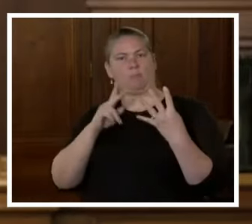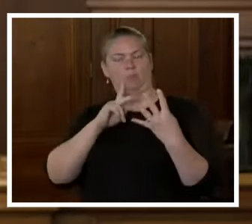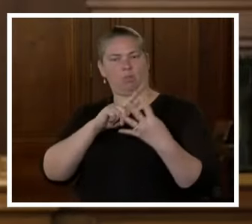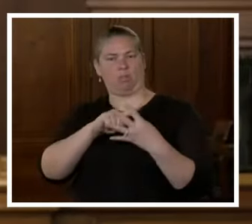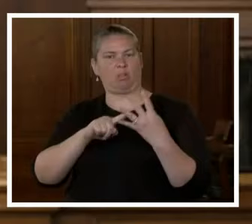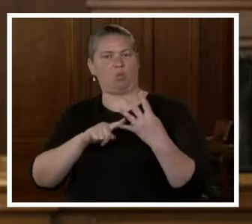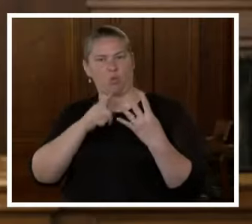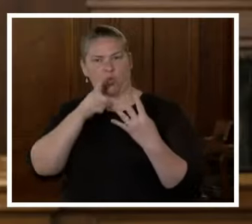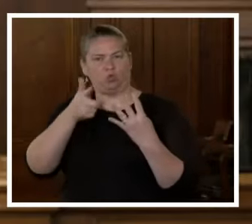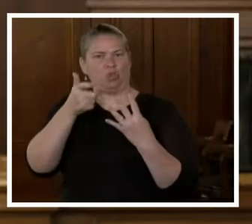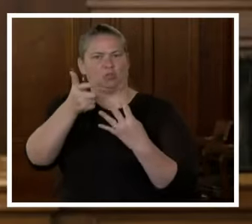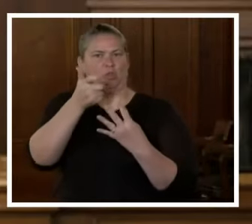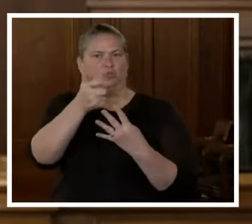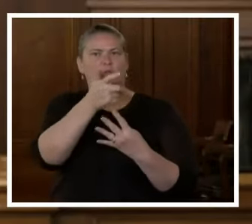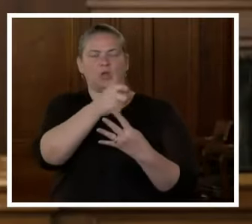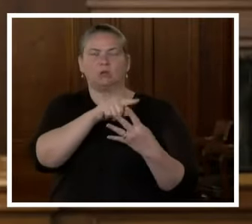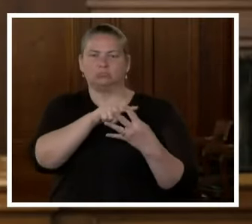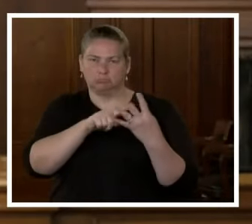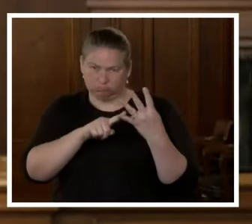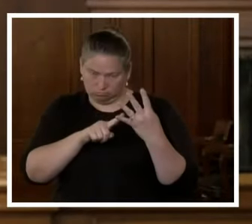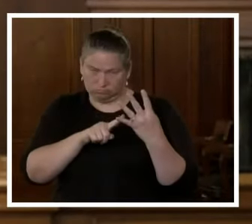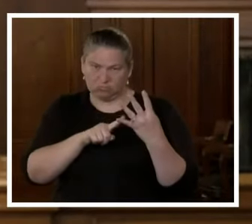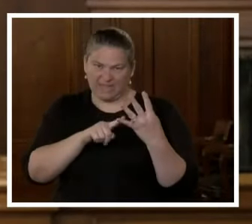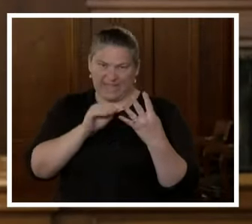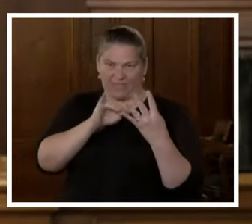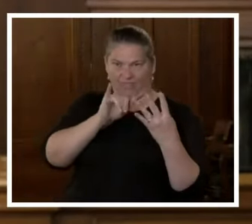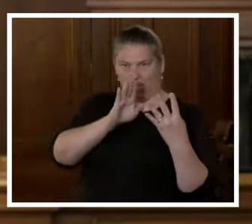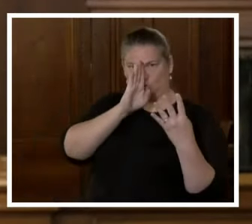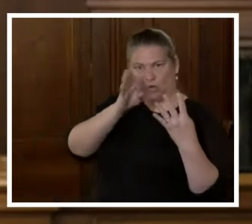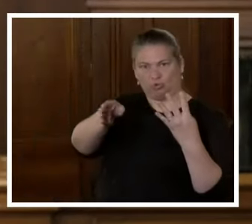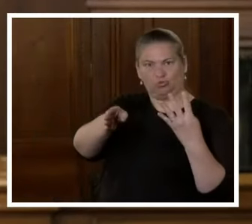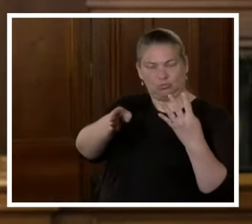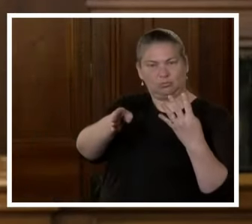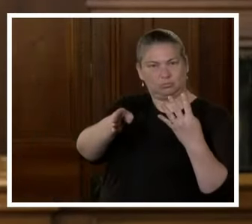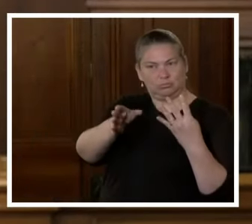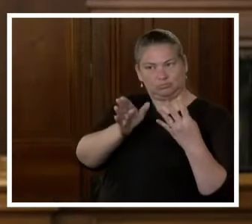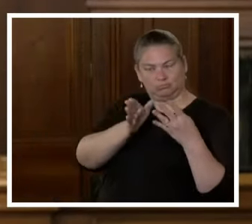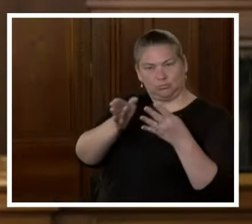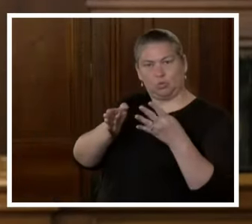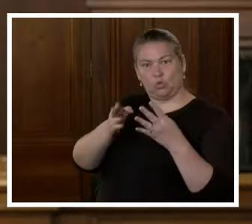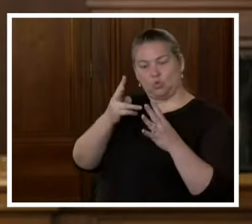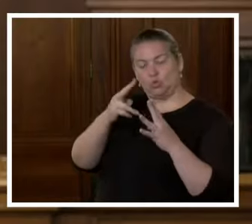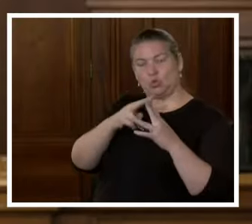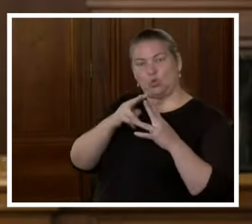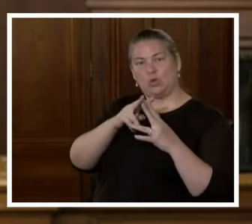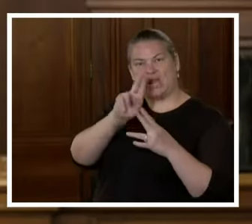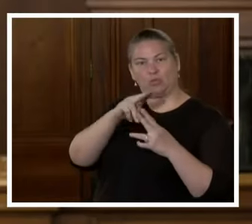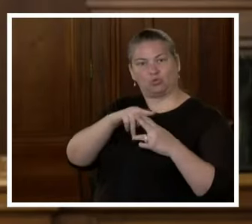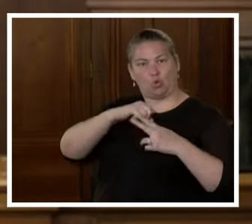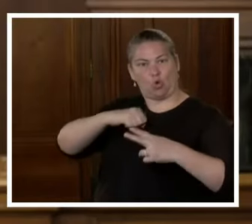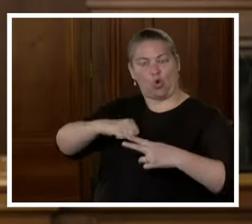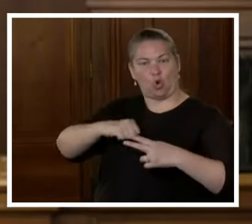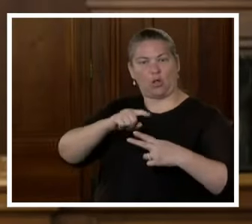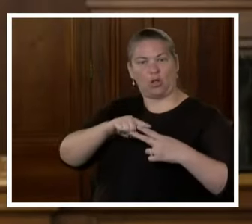TO THIS POINT, WE HAVE CONDUCTED